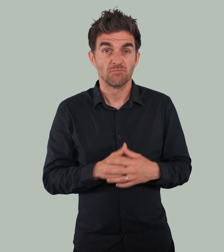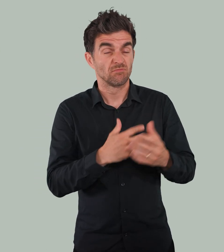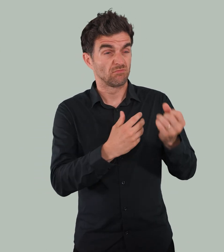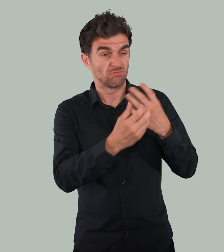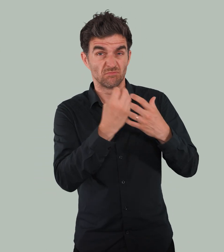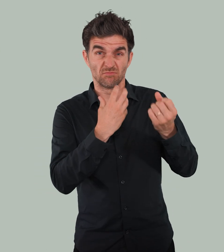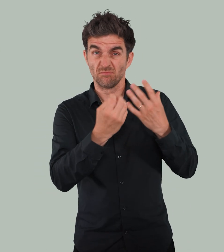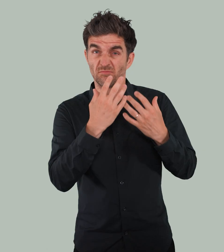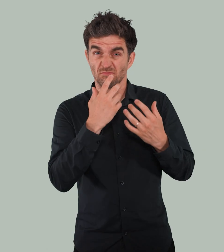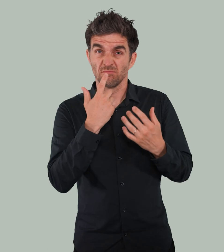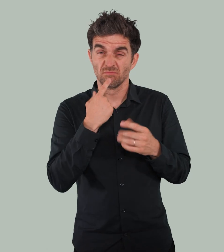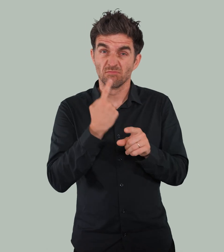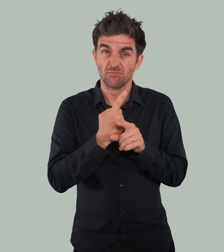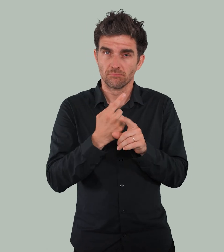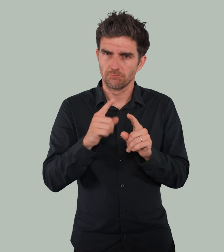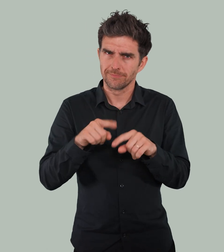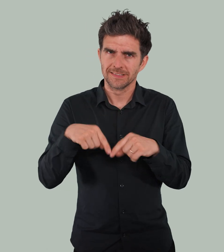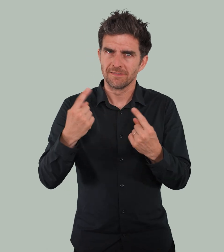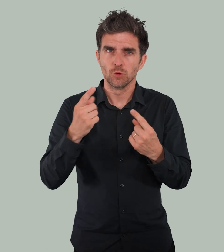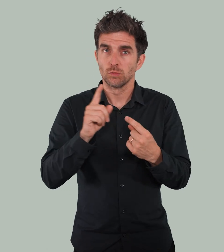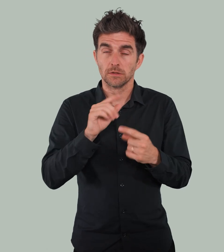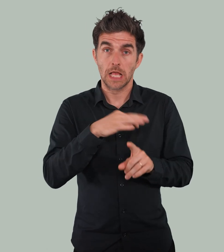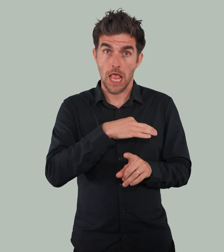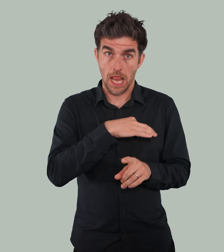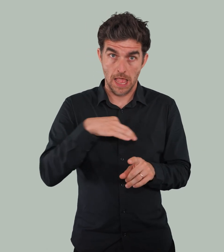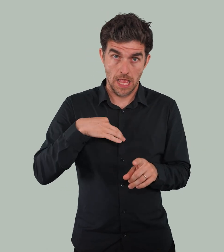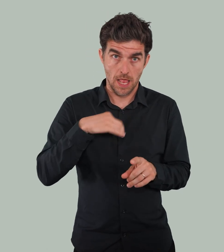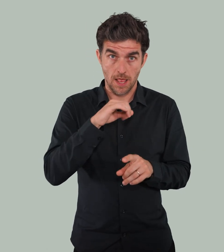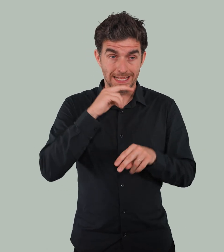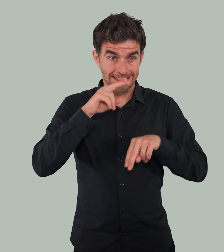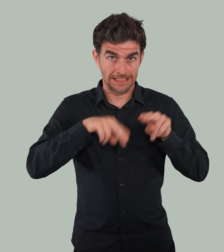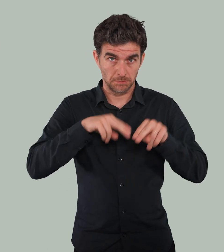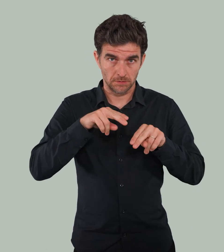Respondents also report differences between clinical assessments